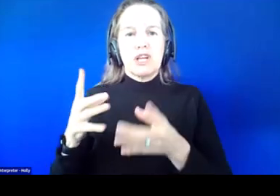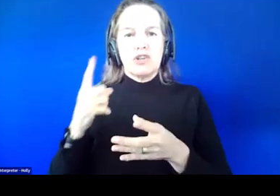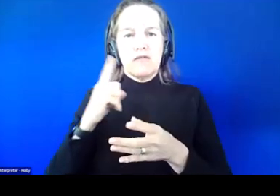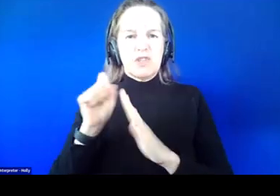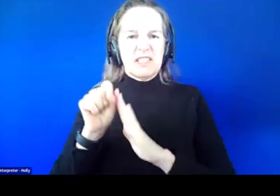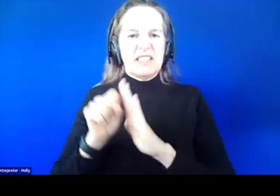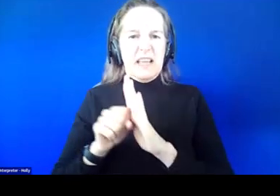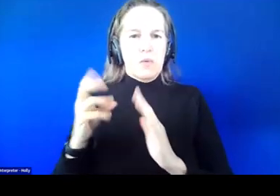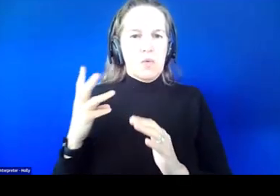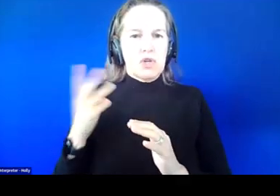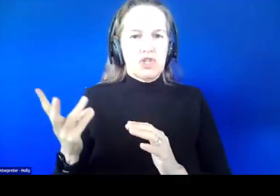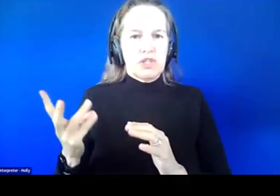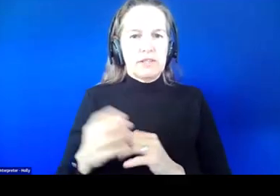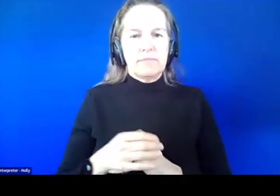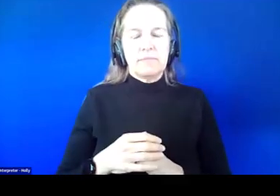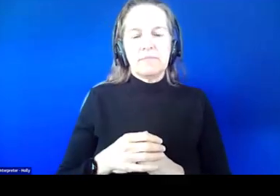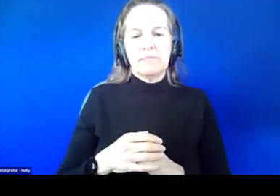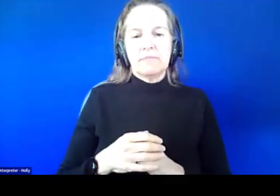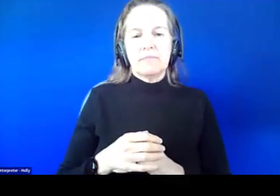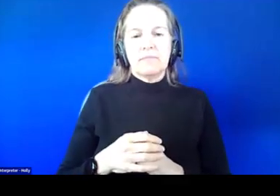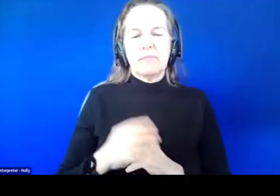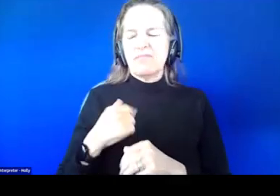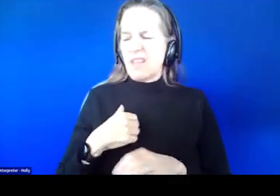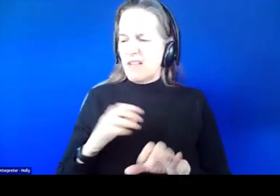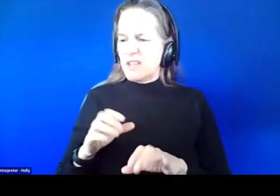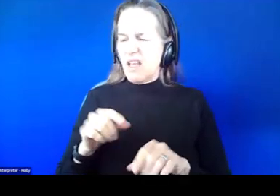have been in this role since 2022.